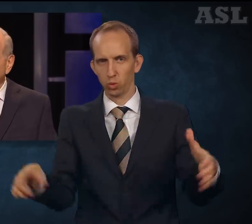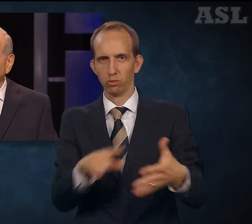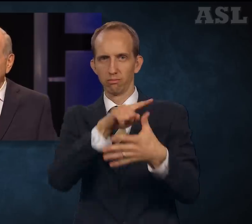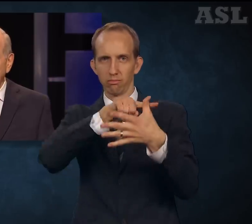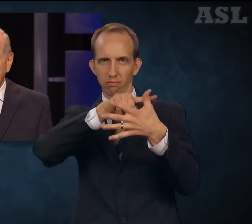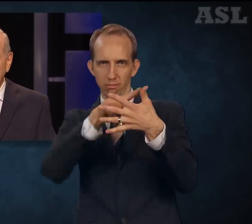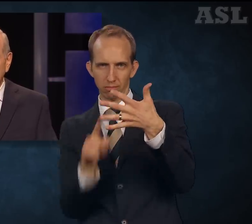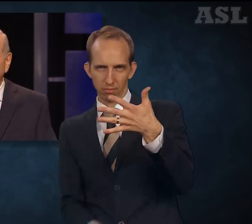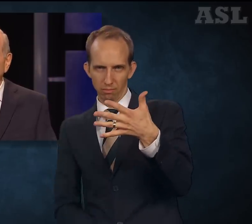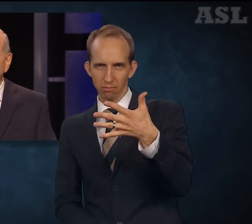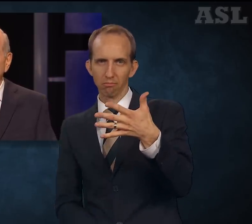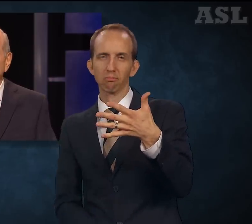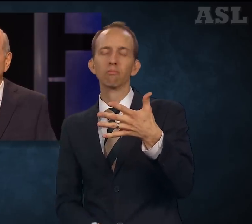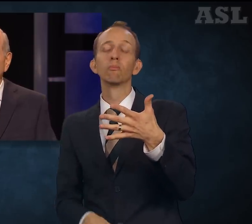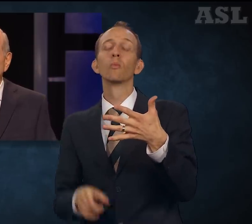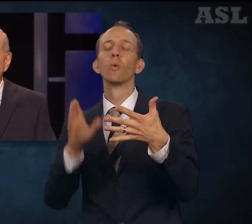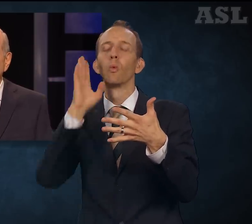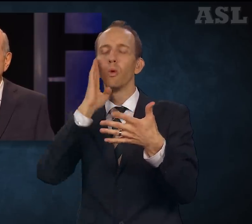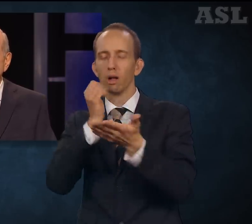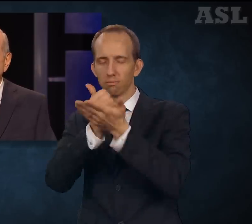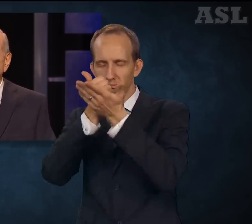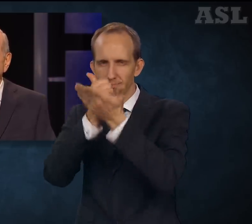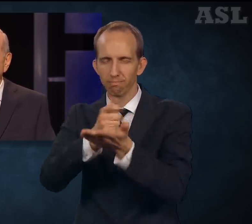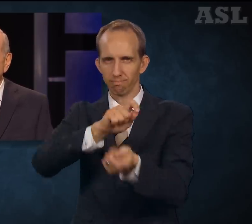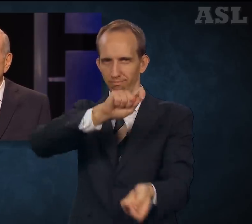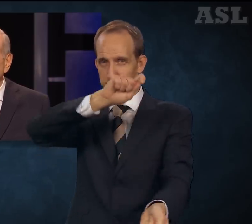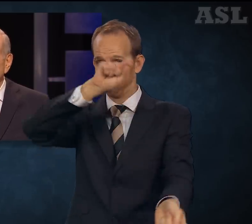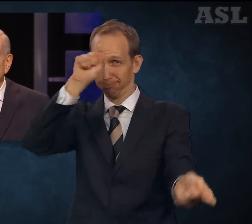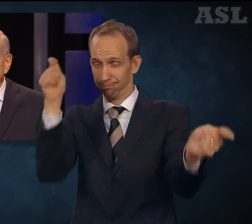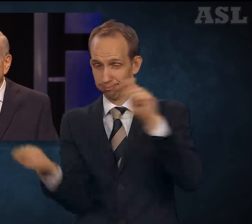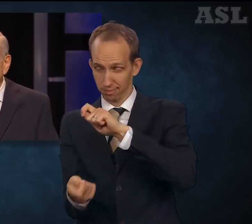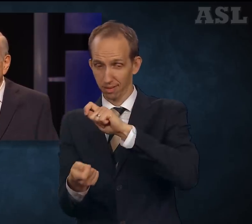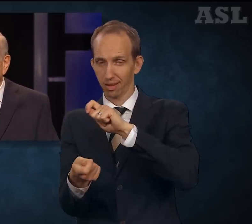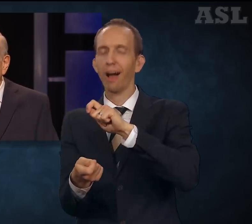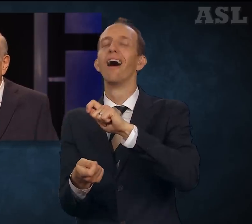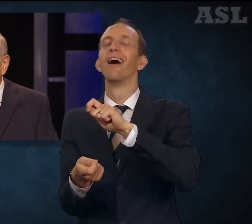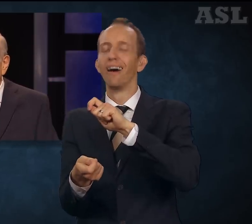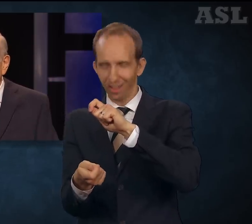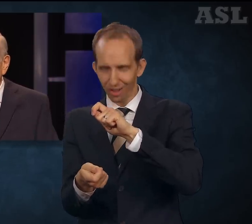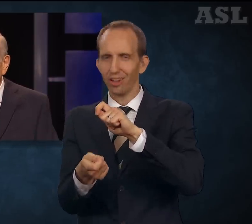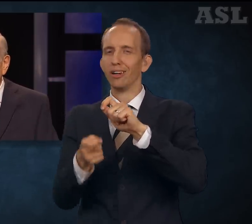PREPARE YOURSELF BY DOING